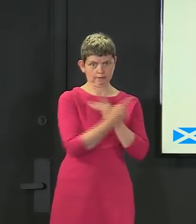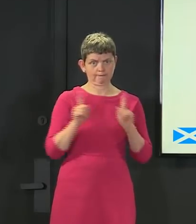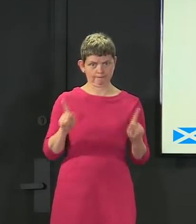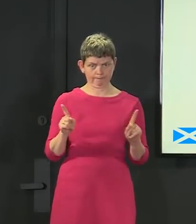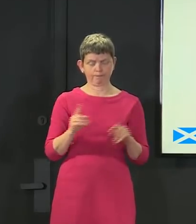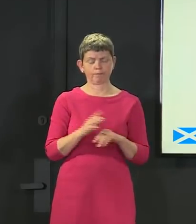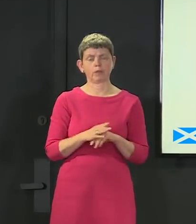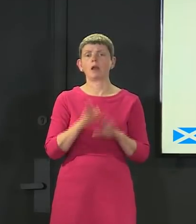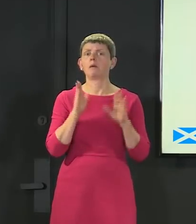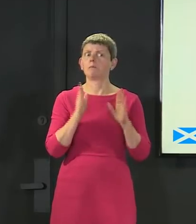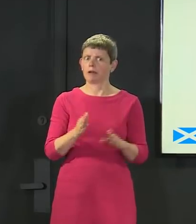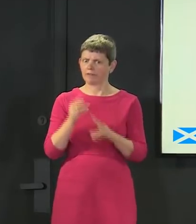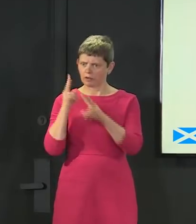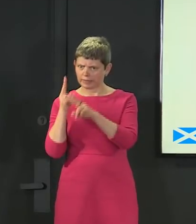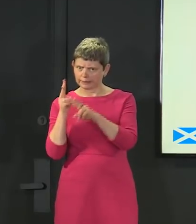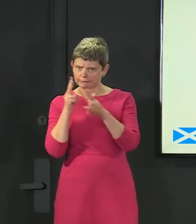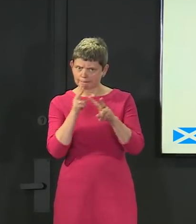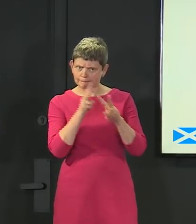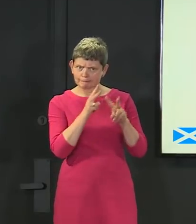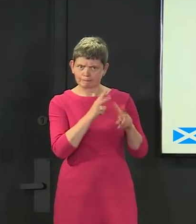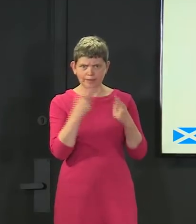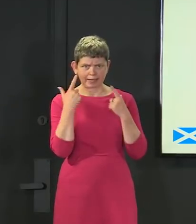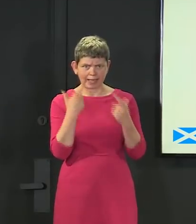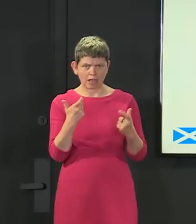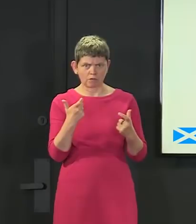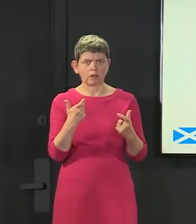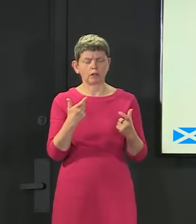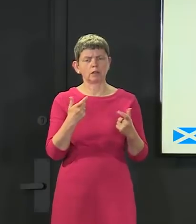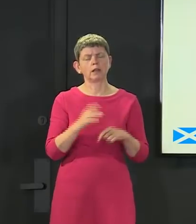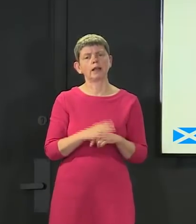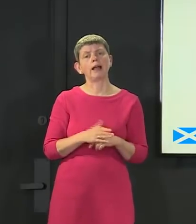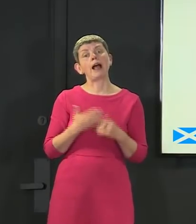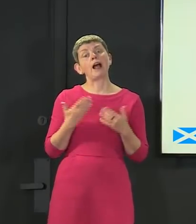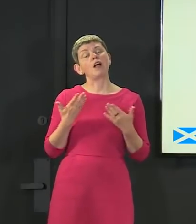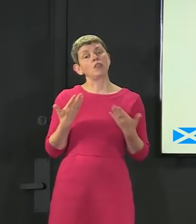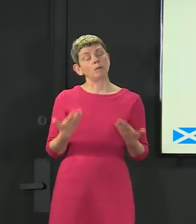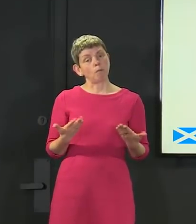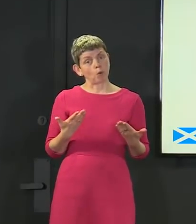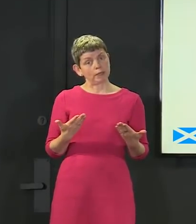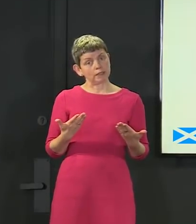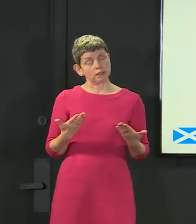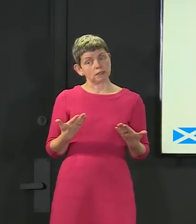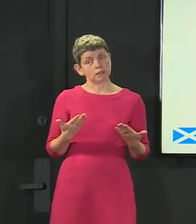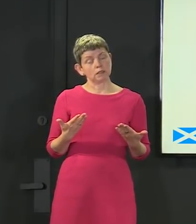close eye on them we're now at the point in time where with the capacity that we have for genomic